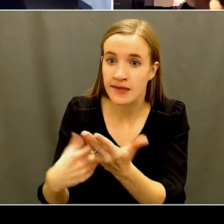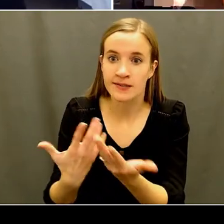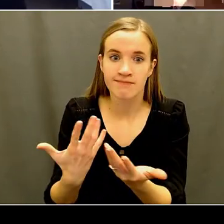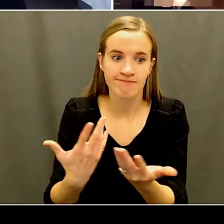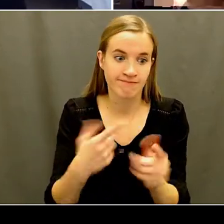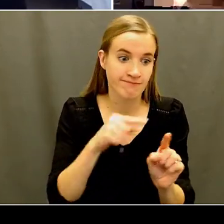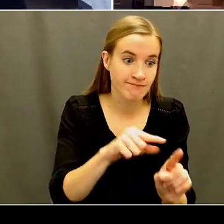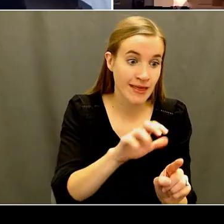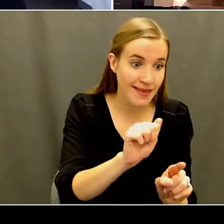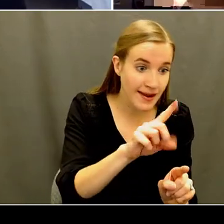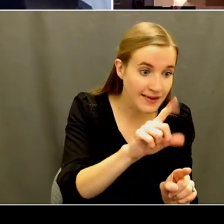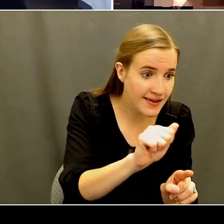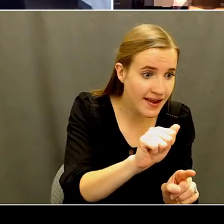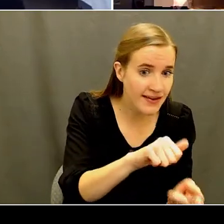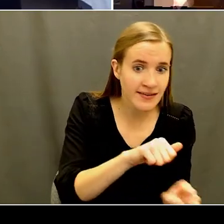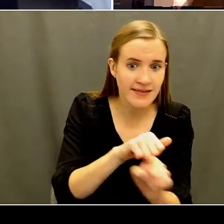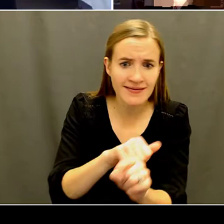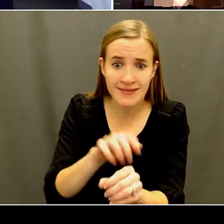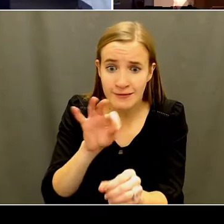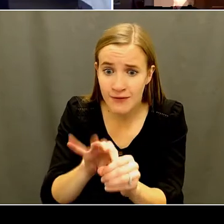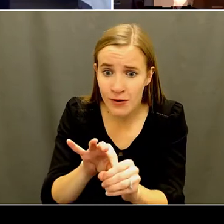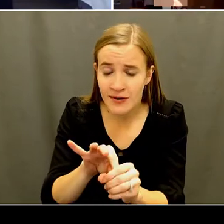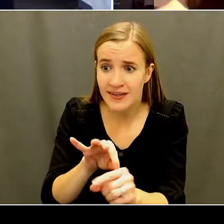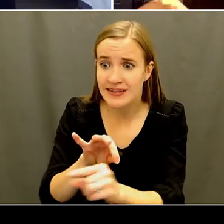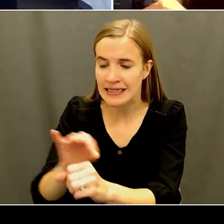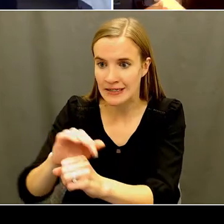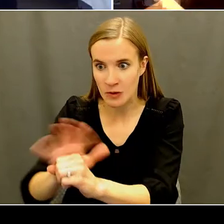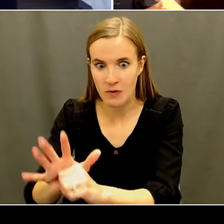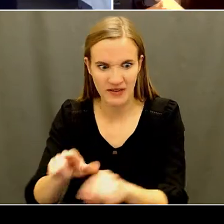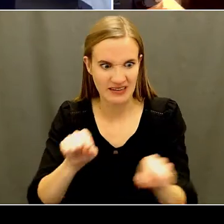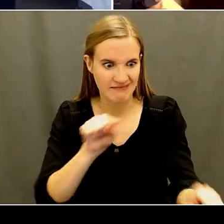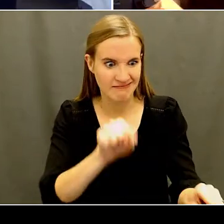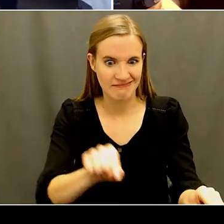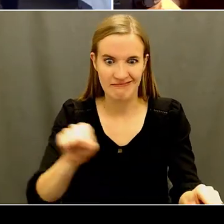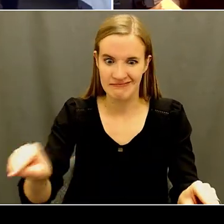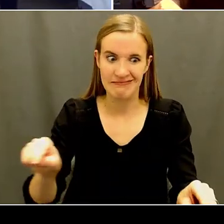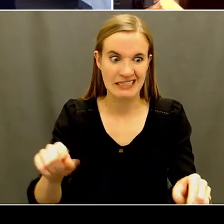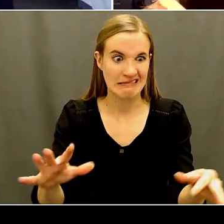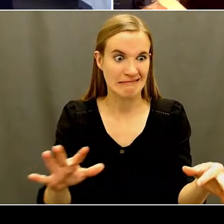into voting? How can we get more people with disabilities to vote? How can we